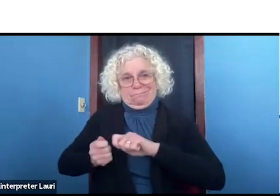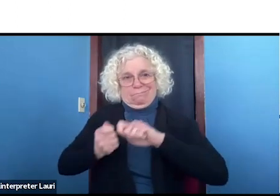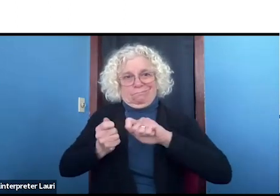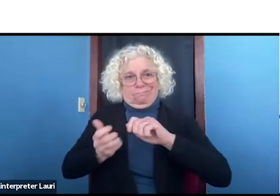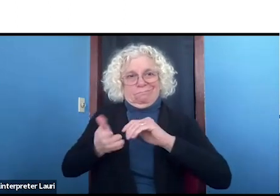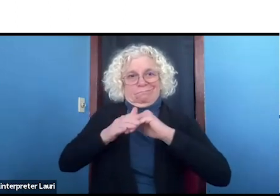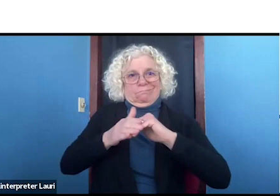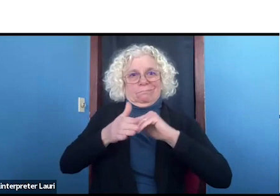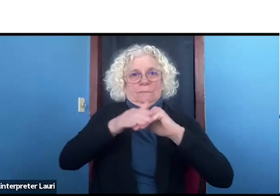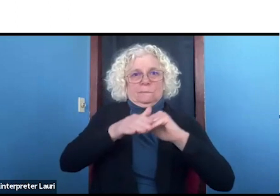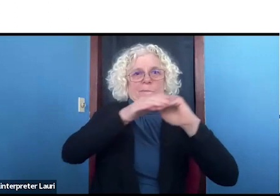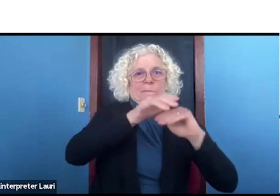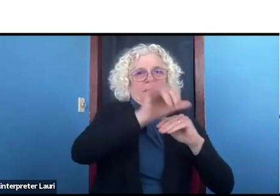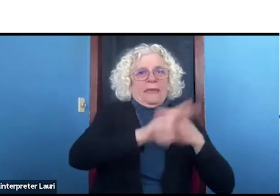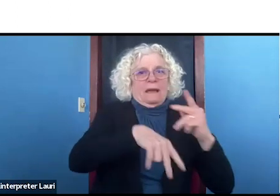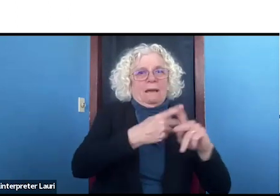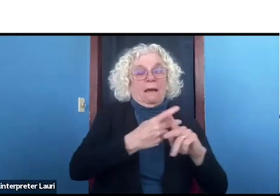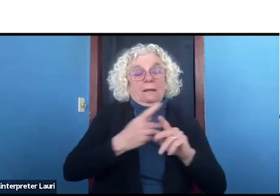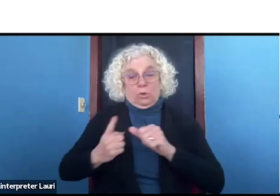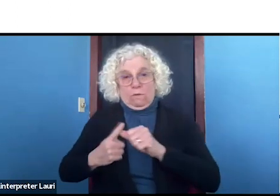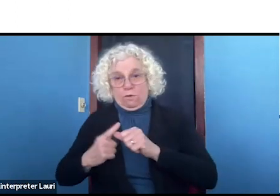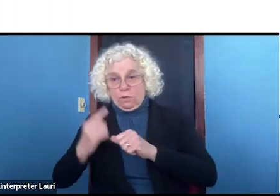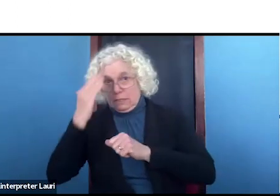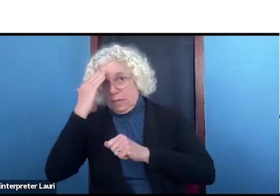that we're doing some knowledge building skill development,